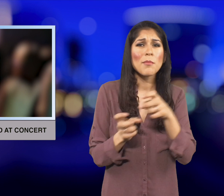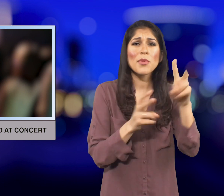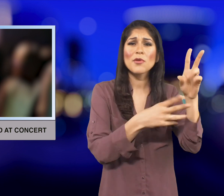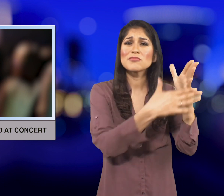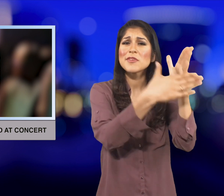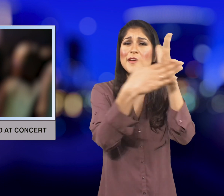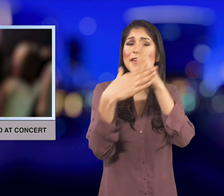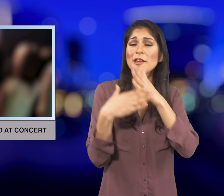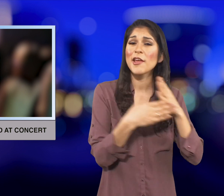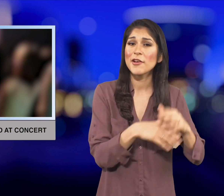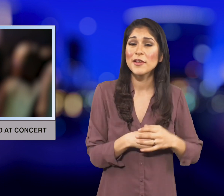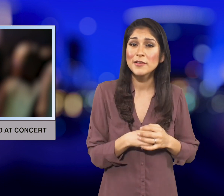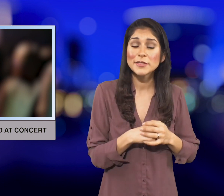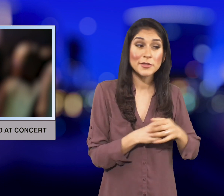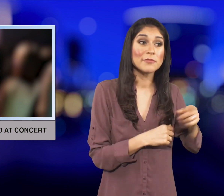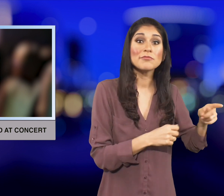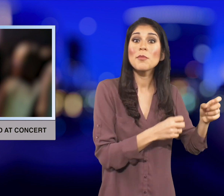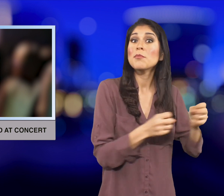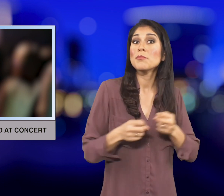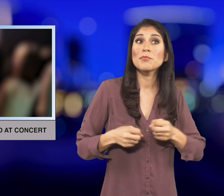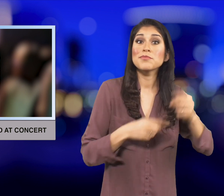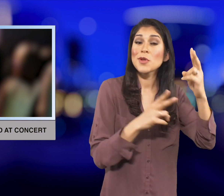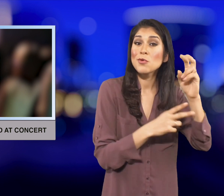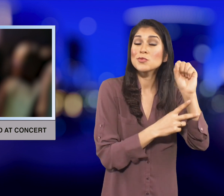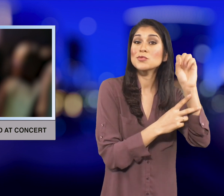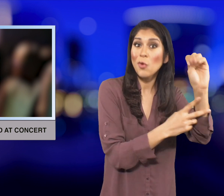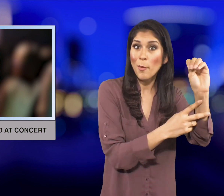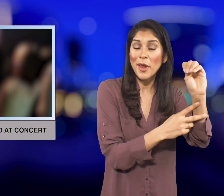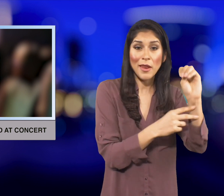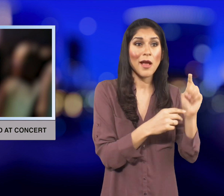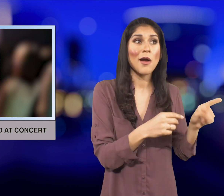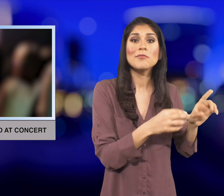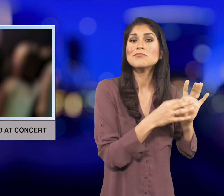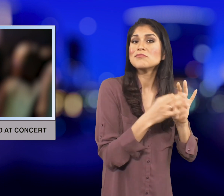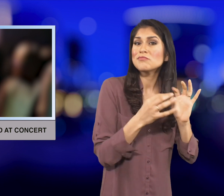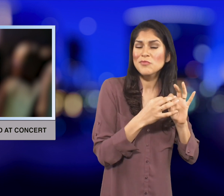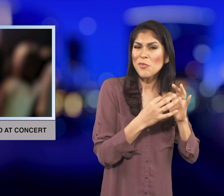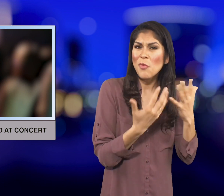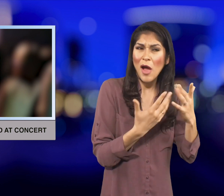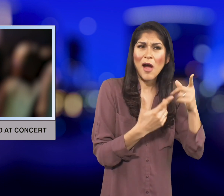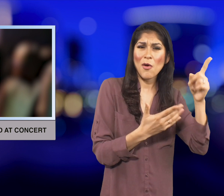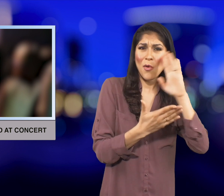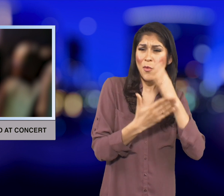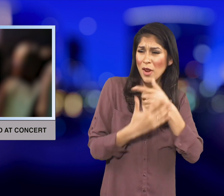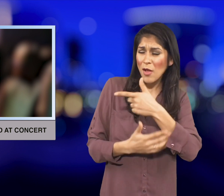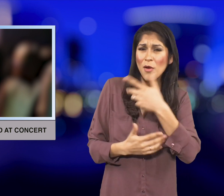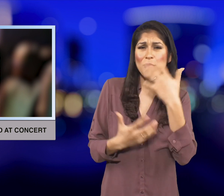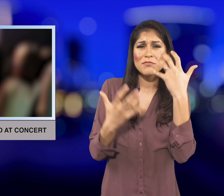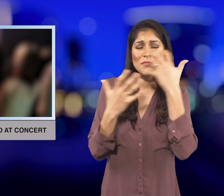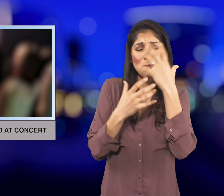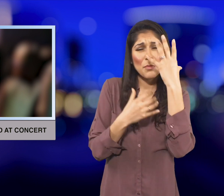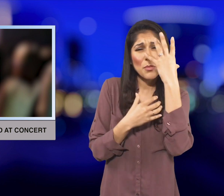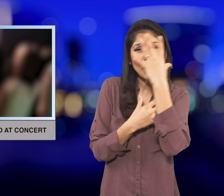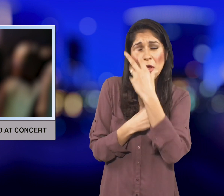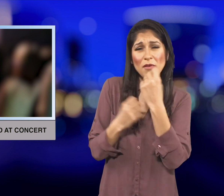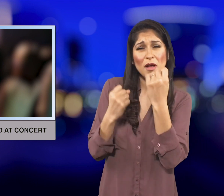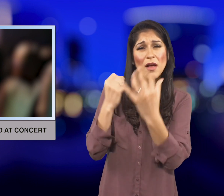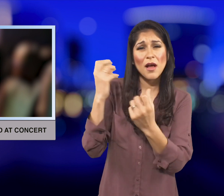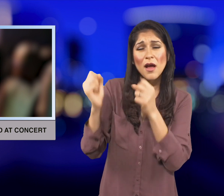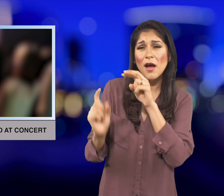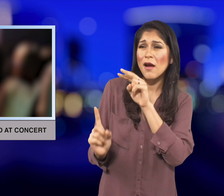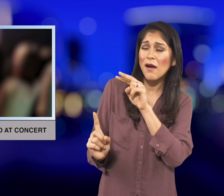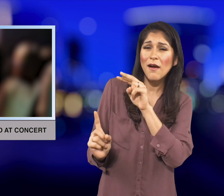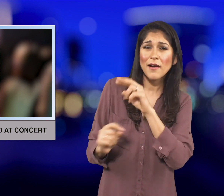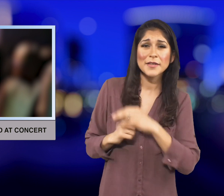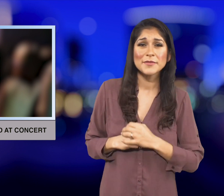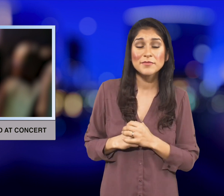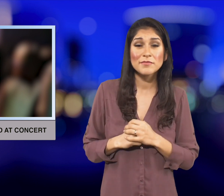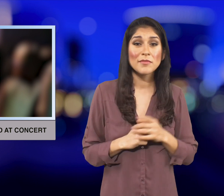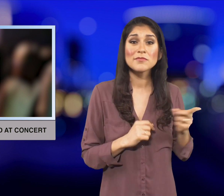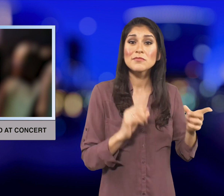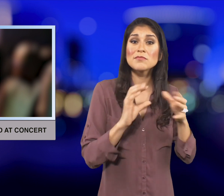She posted it on social media saying they "witnessed something absolutely beautiful."